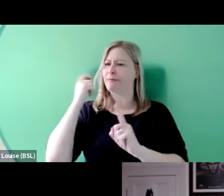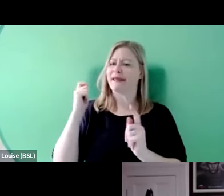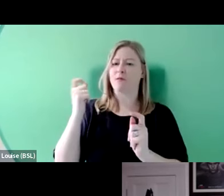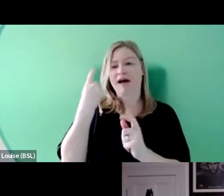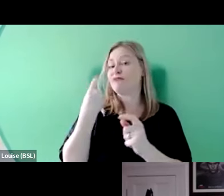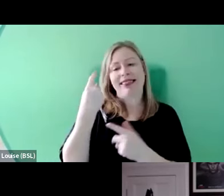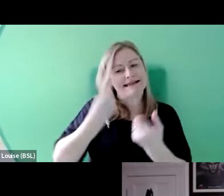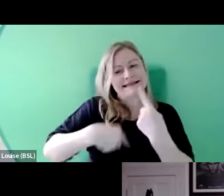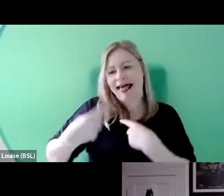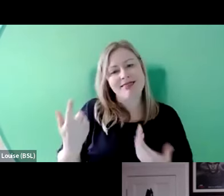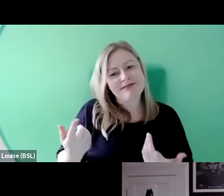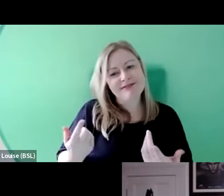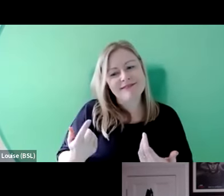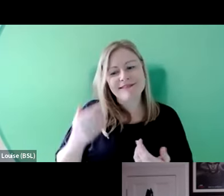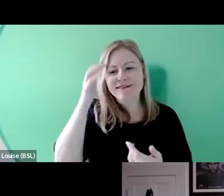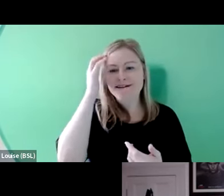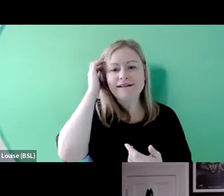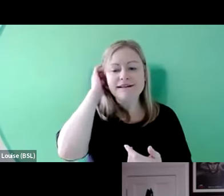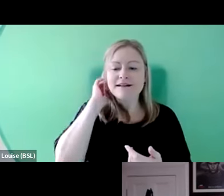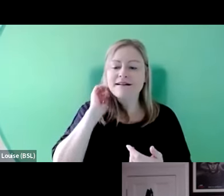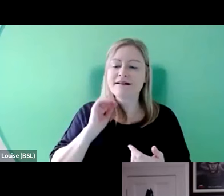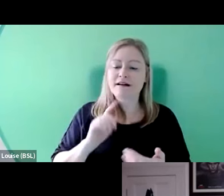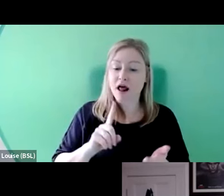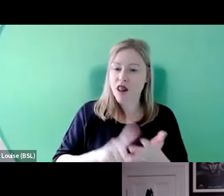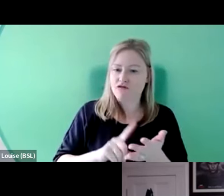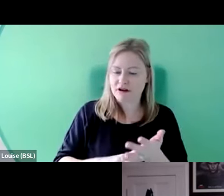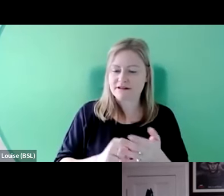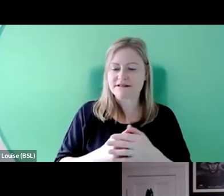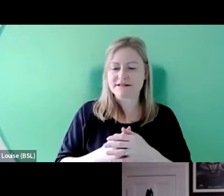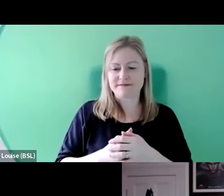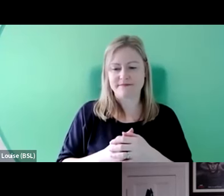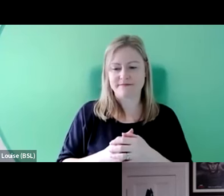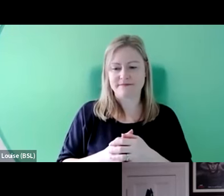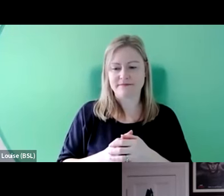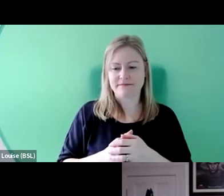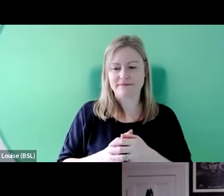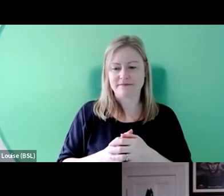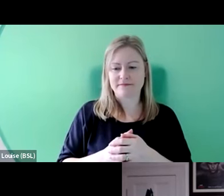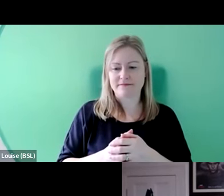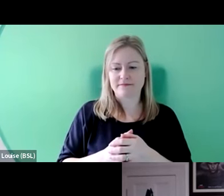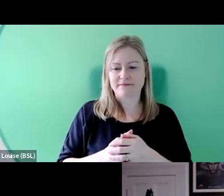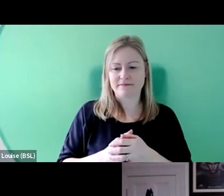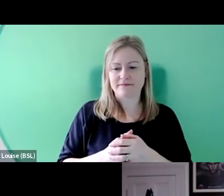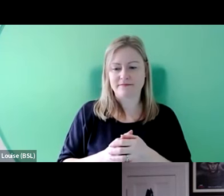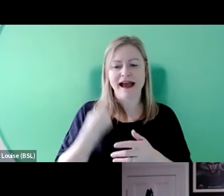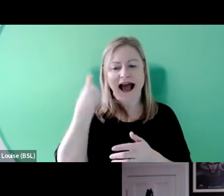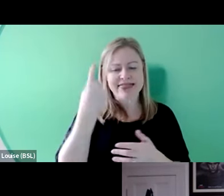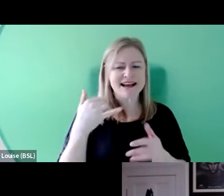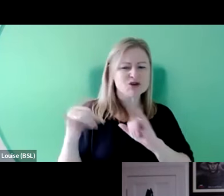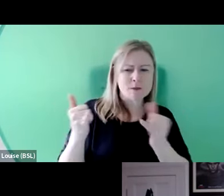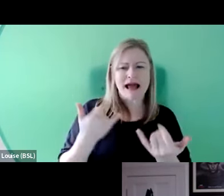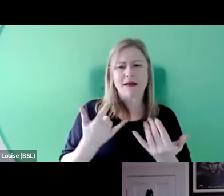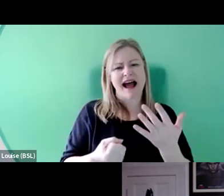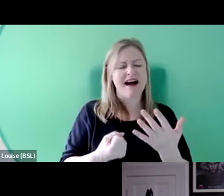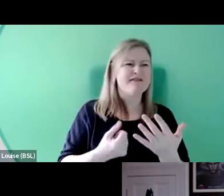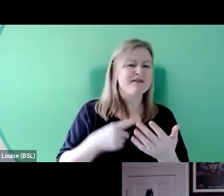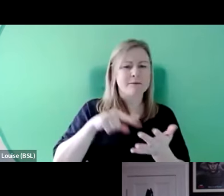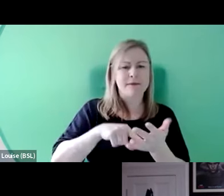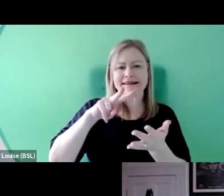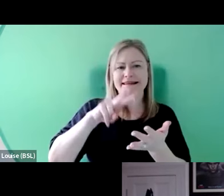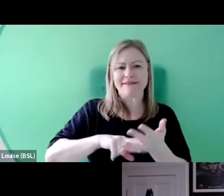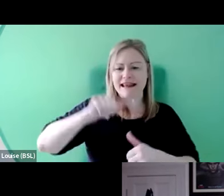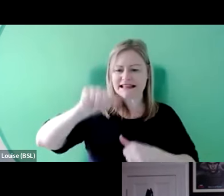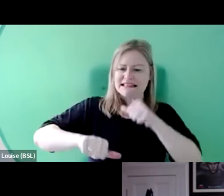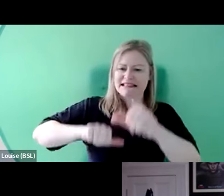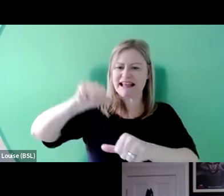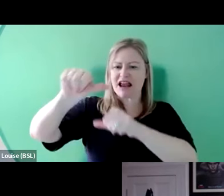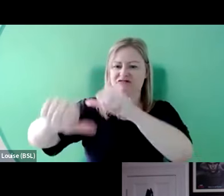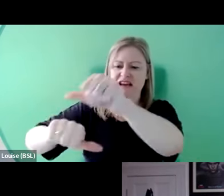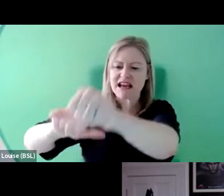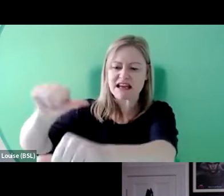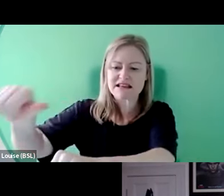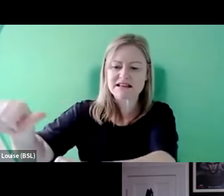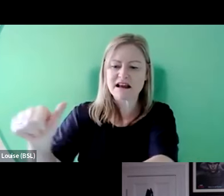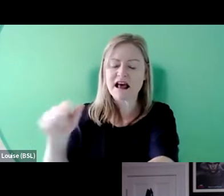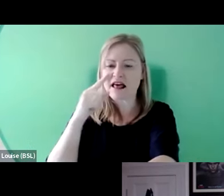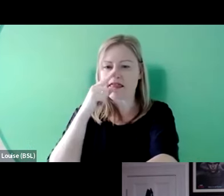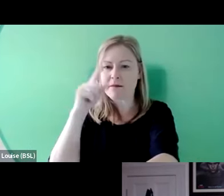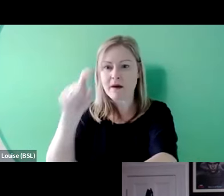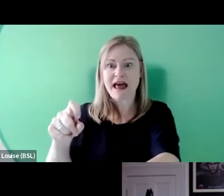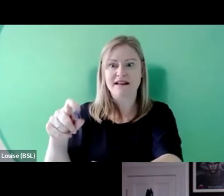I think every so often a TV series comes along that kind of grabs the nation.